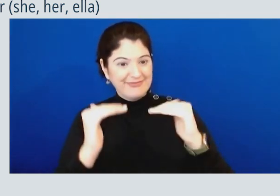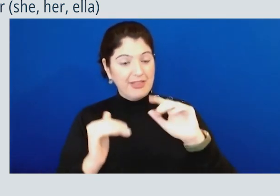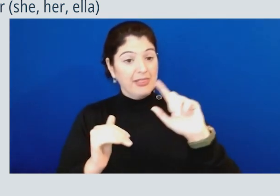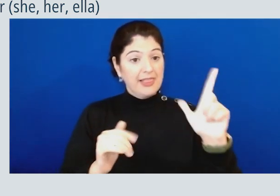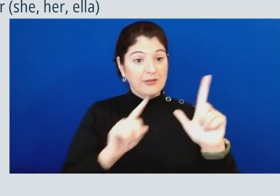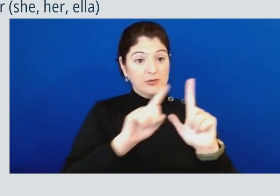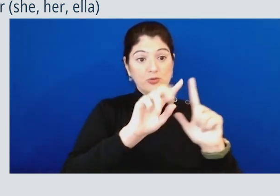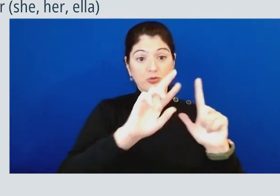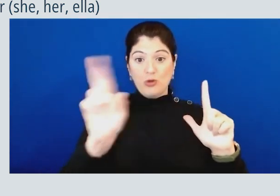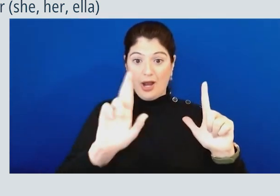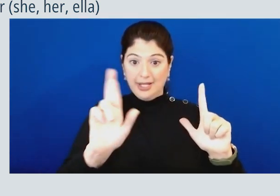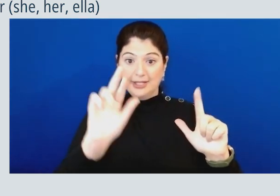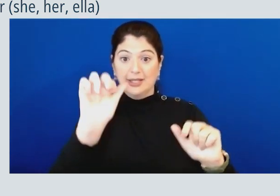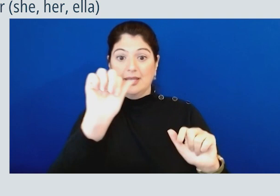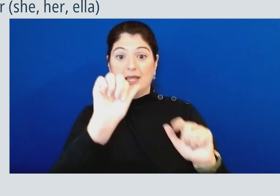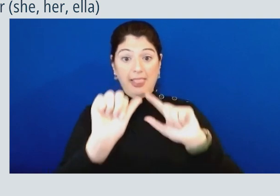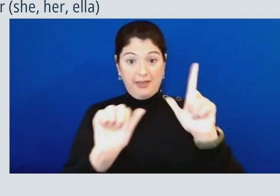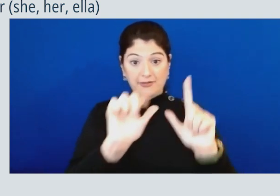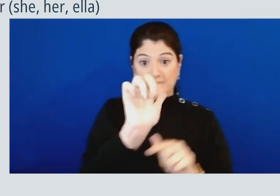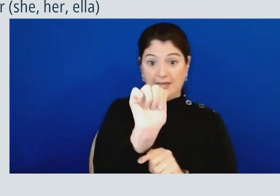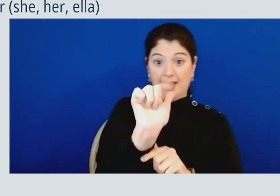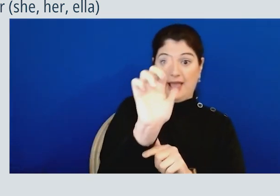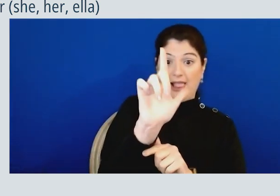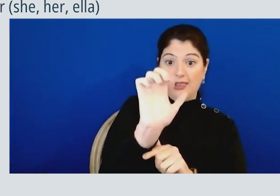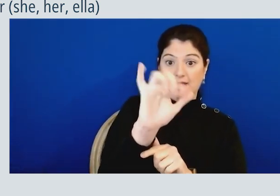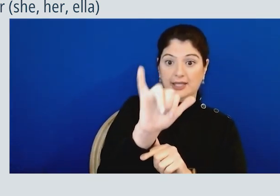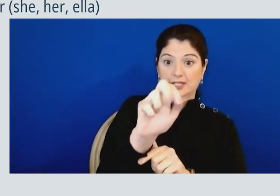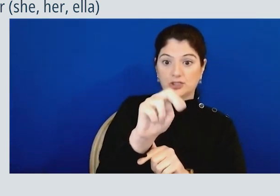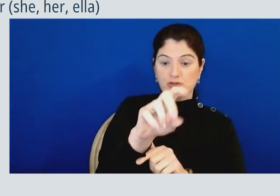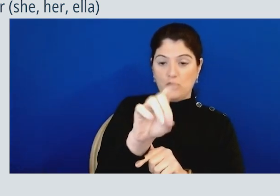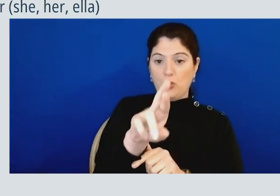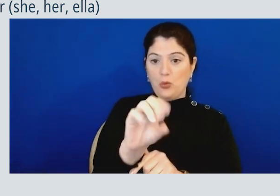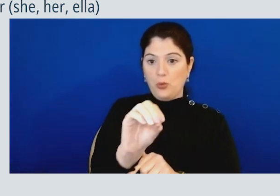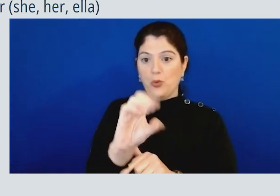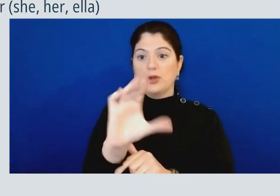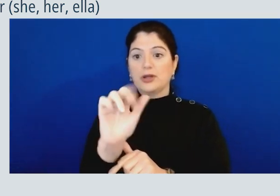Alejandro Cintron Carrasco, who is the Deputy Director. His pronouns are he/him/his.